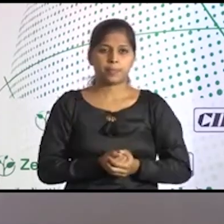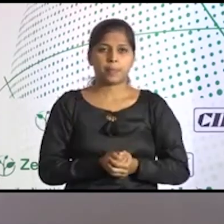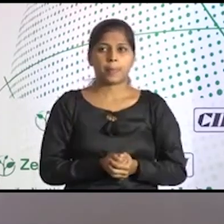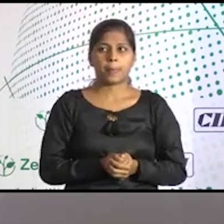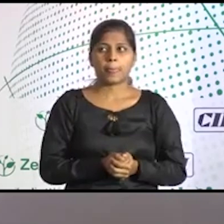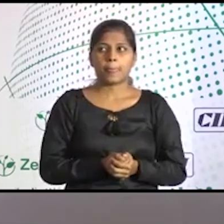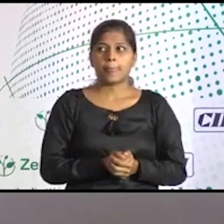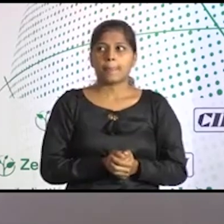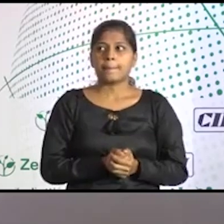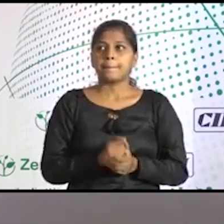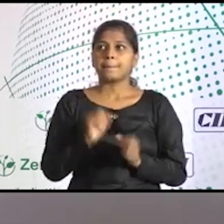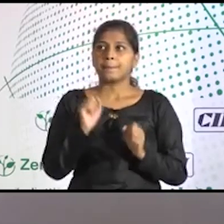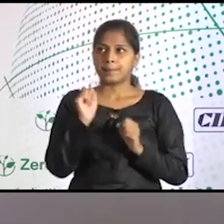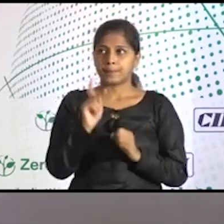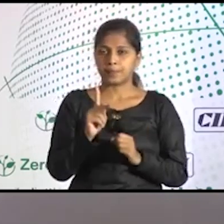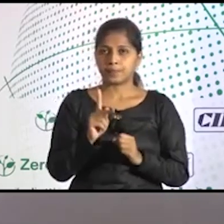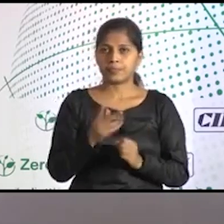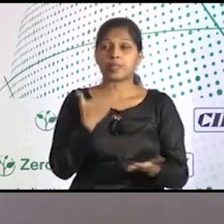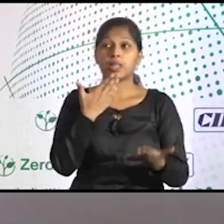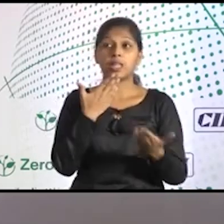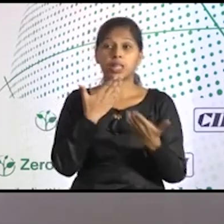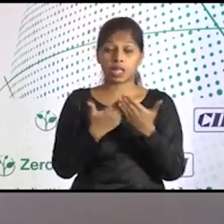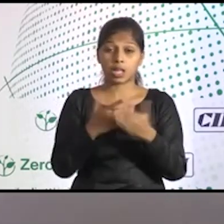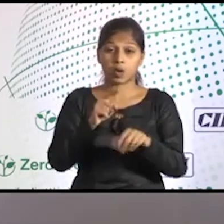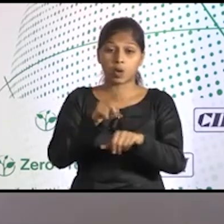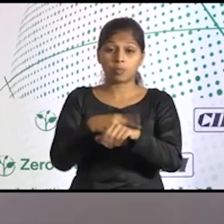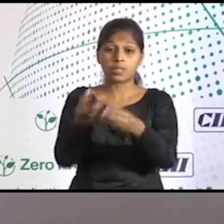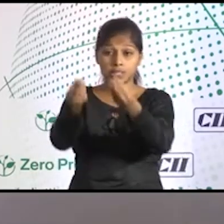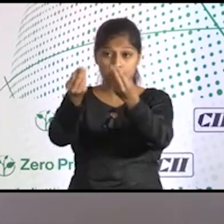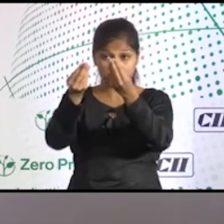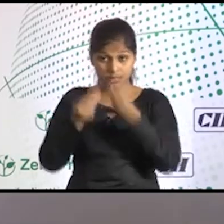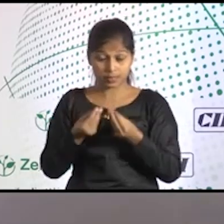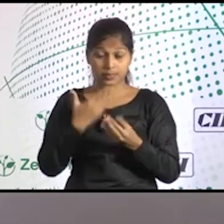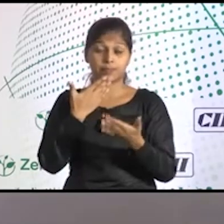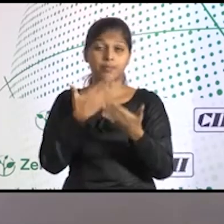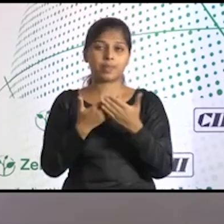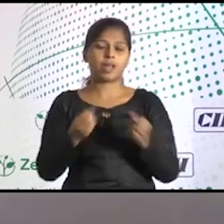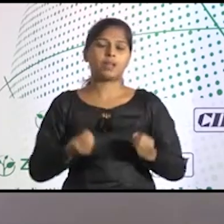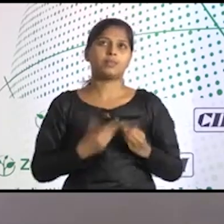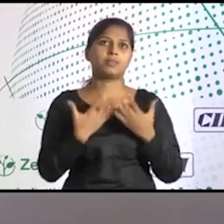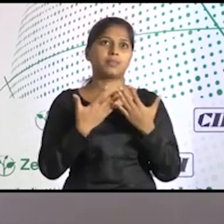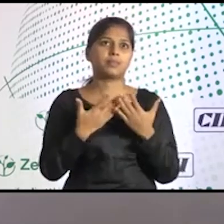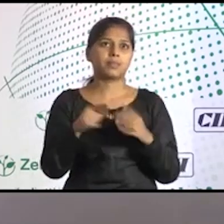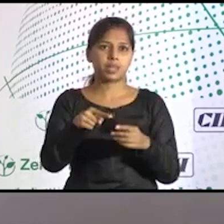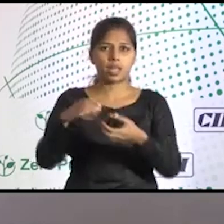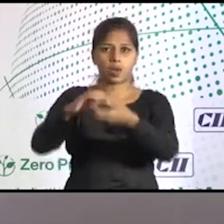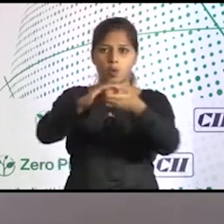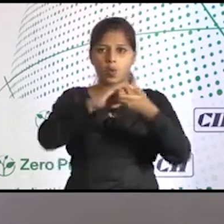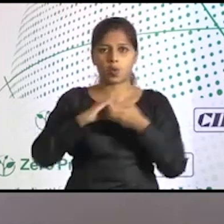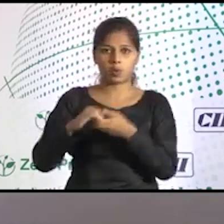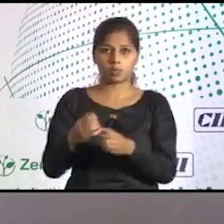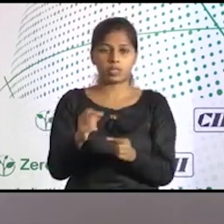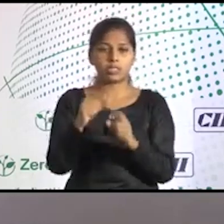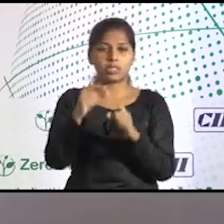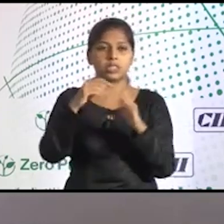Okay, so thanks for this opportunity and I'm very happy to be a part of this great conference